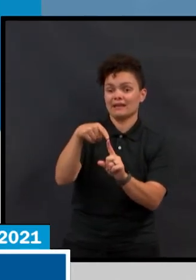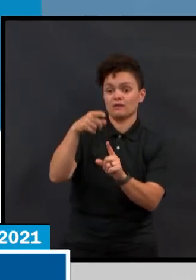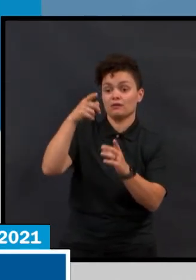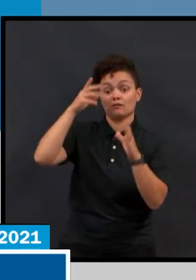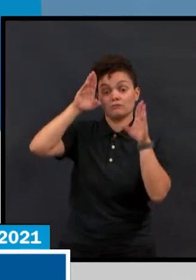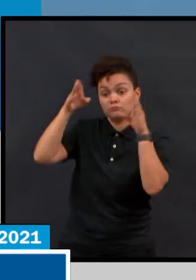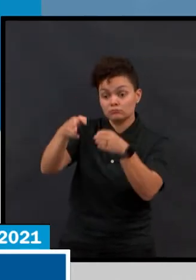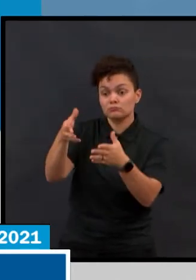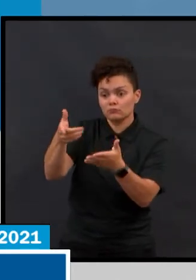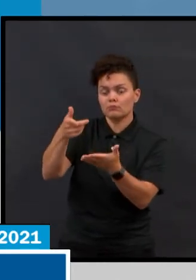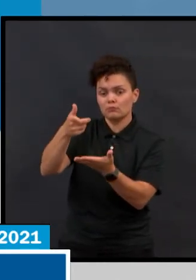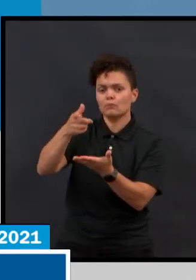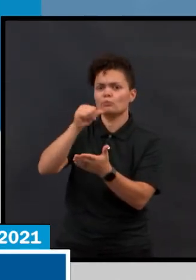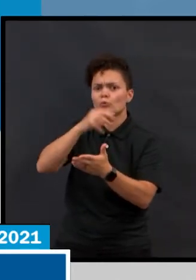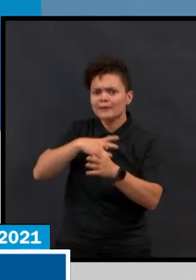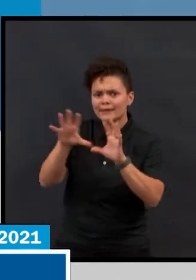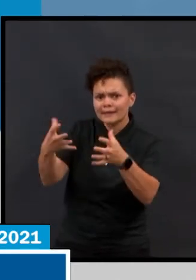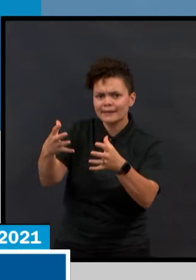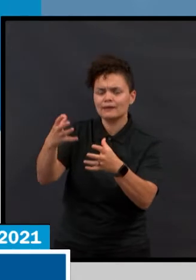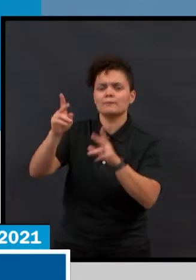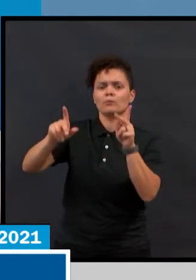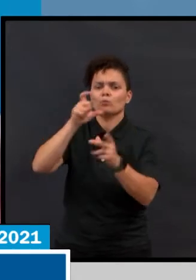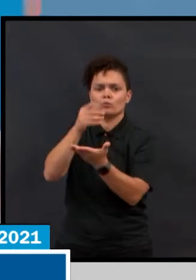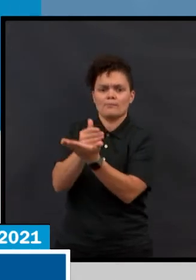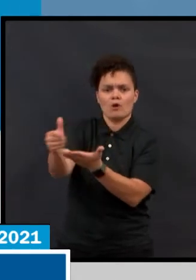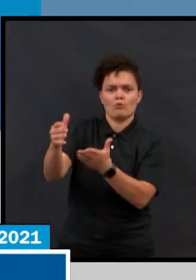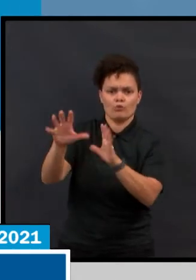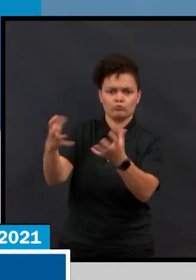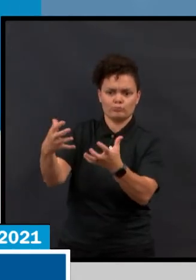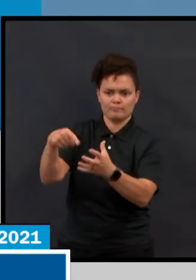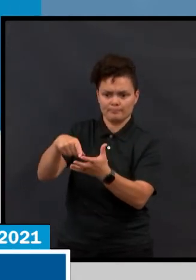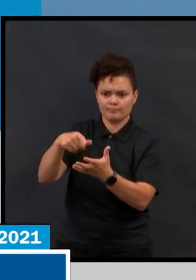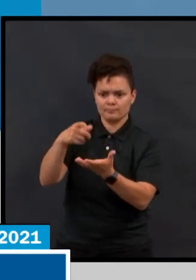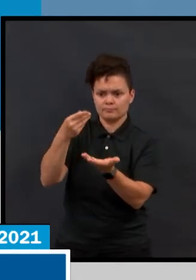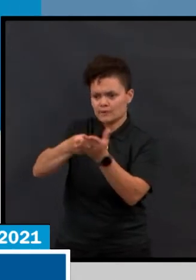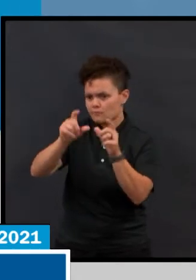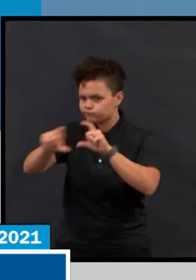we're taking a sliver of those those taxes and say over the next 10 years we're going to build a 50